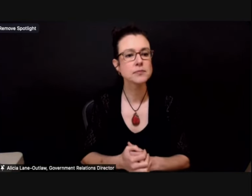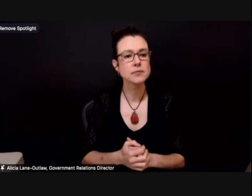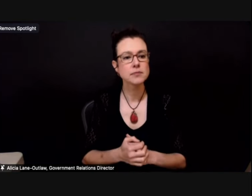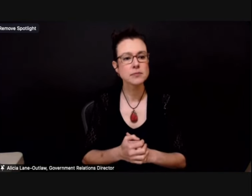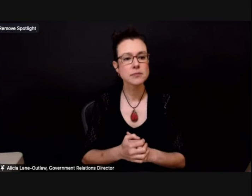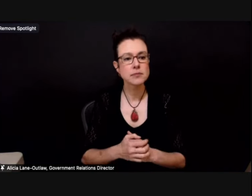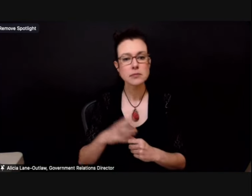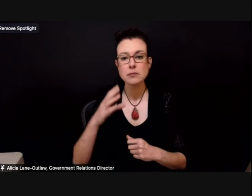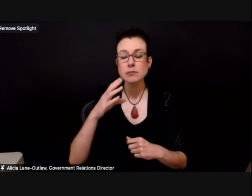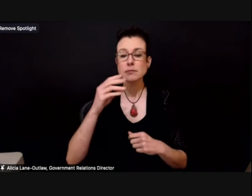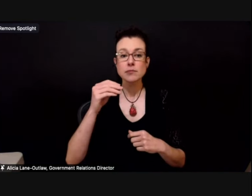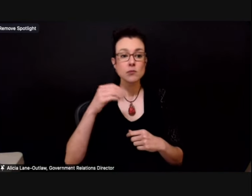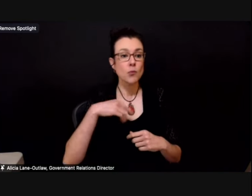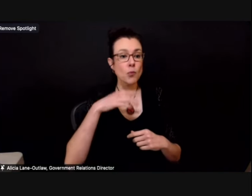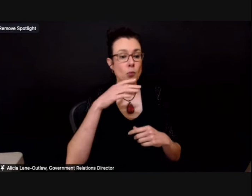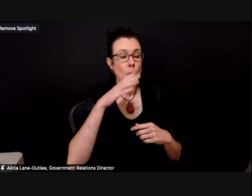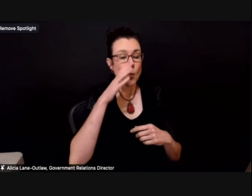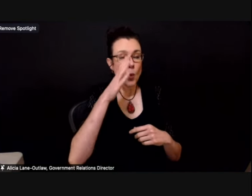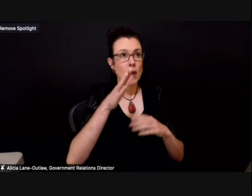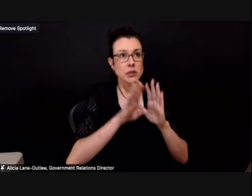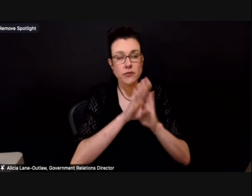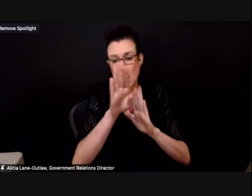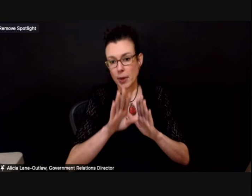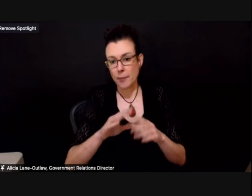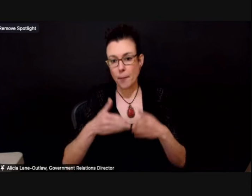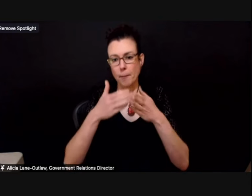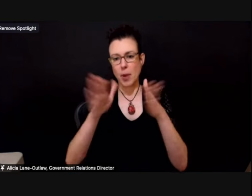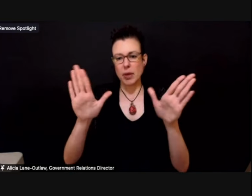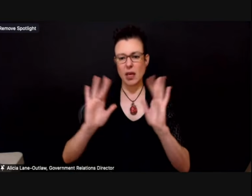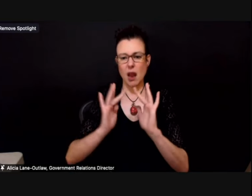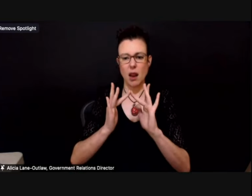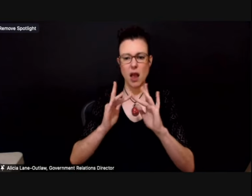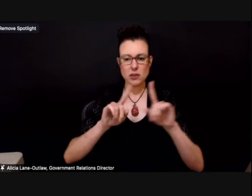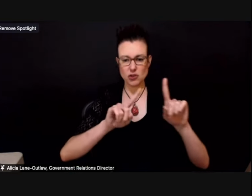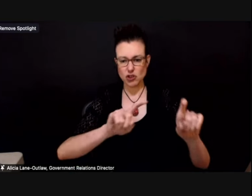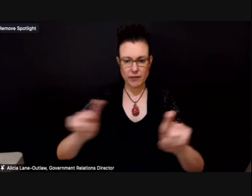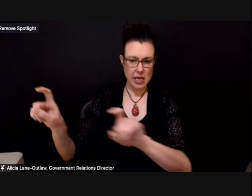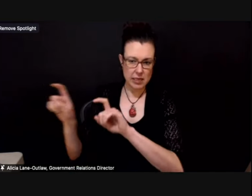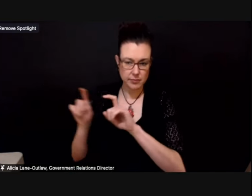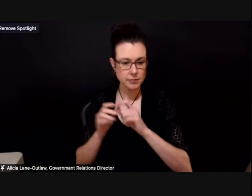We will develop a public online survey